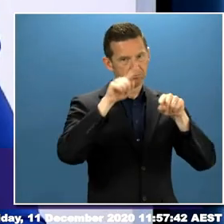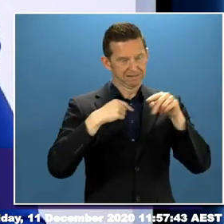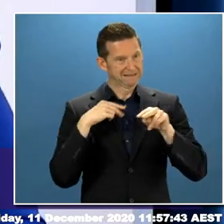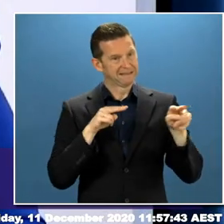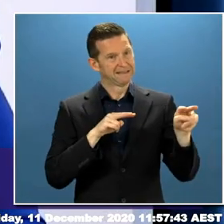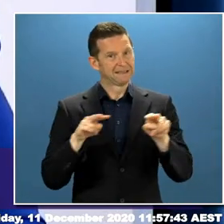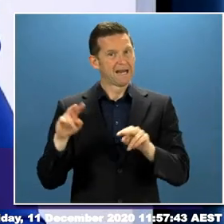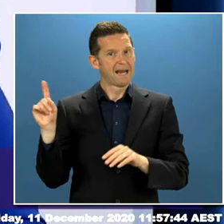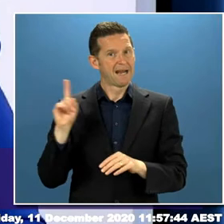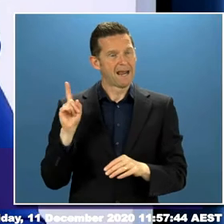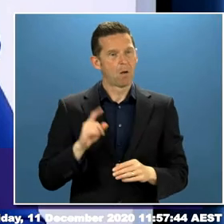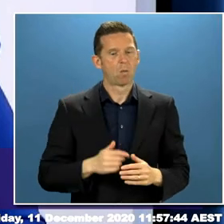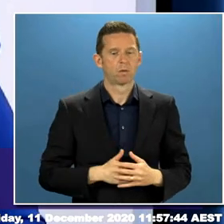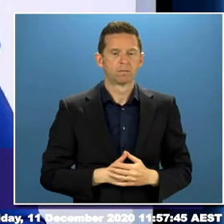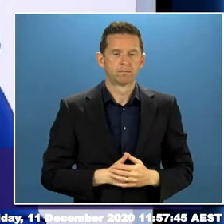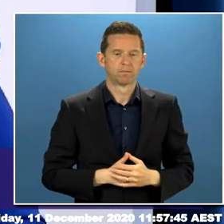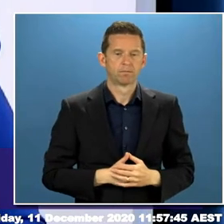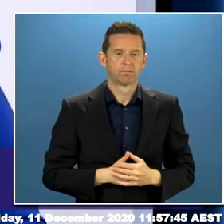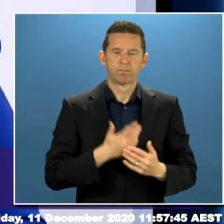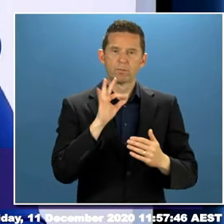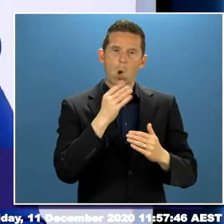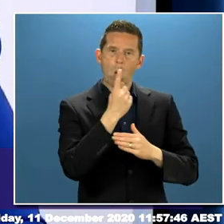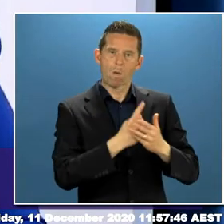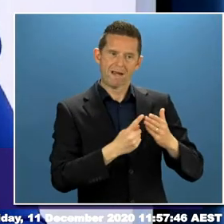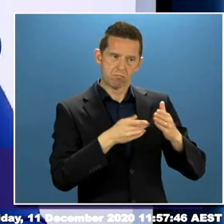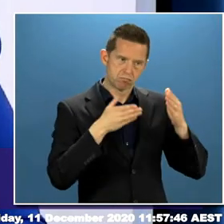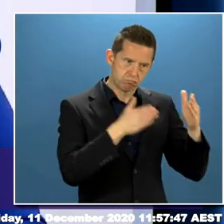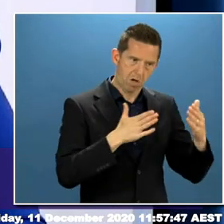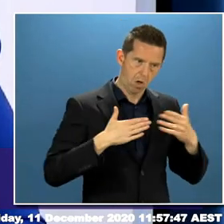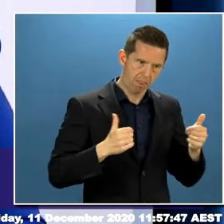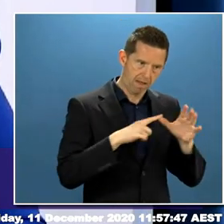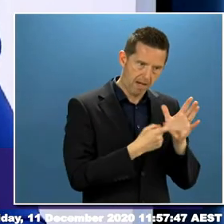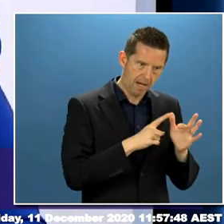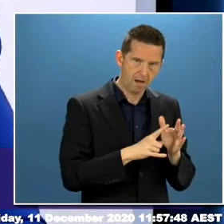just potentially healthcare or the Department of Social Services interested